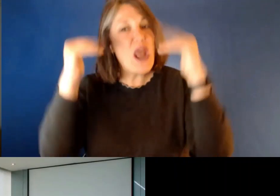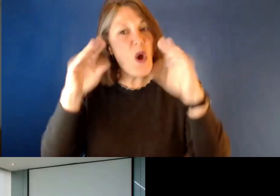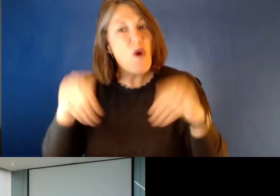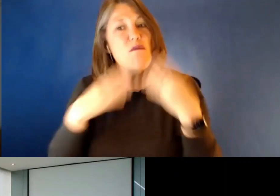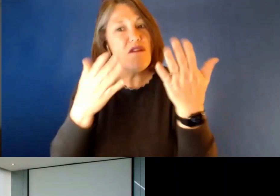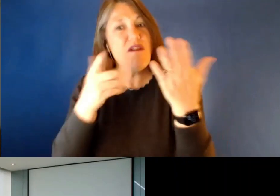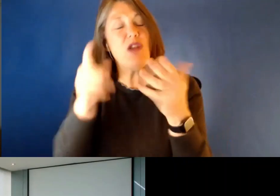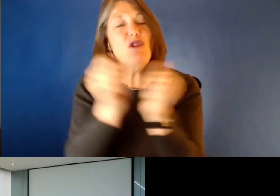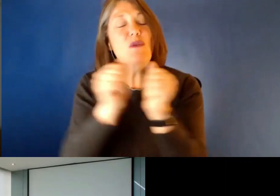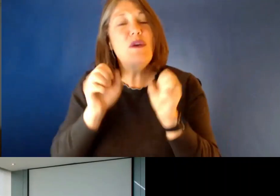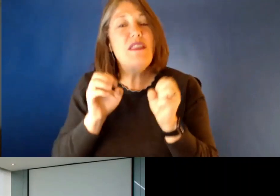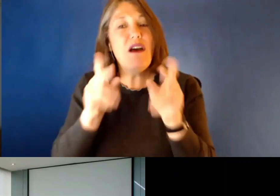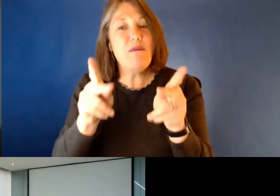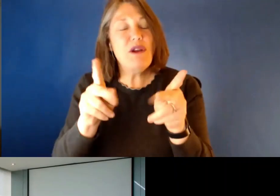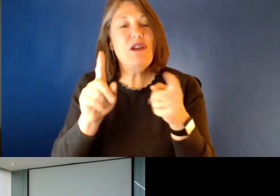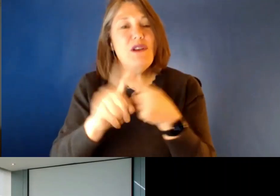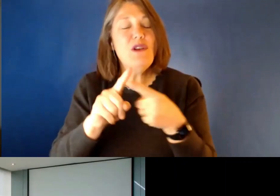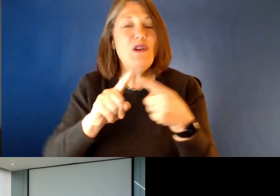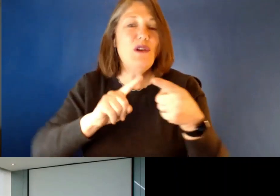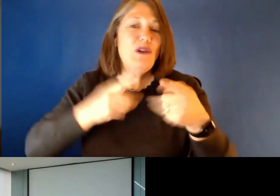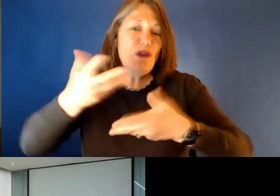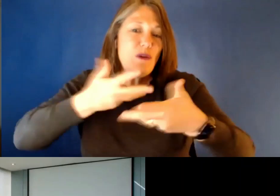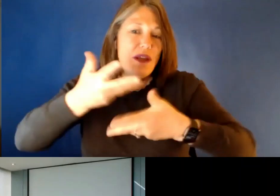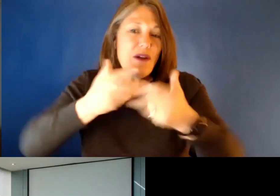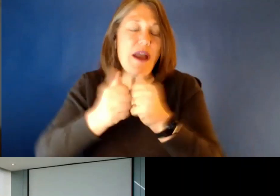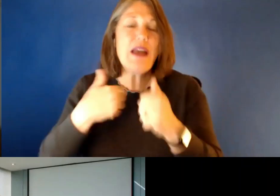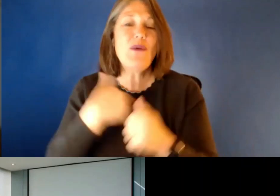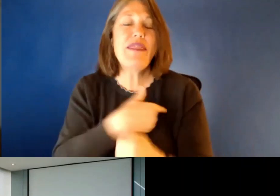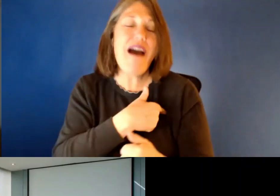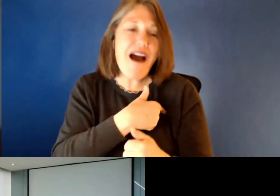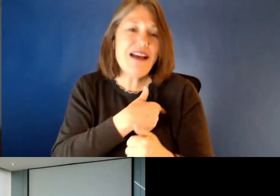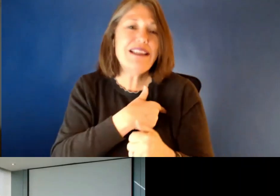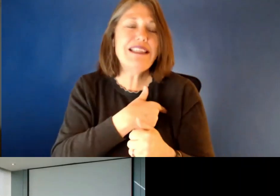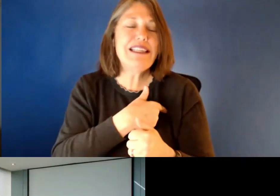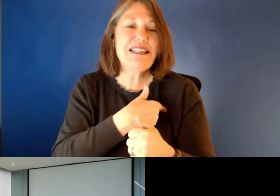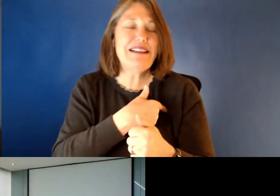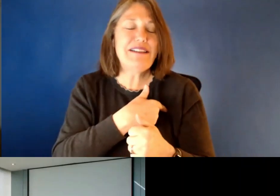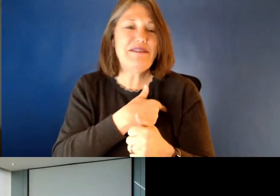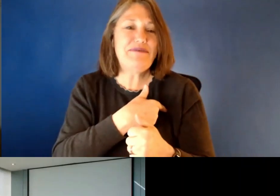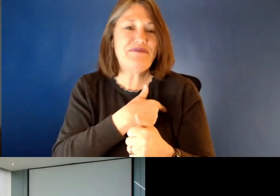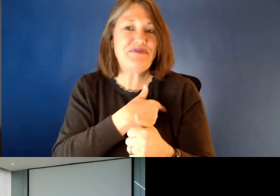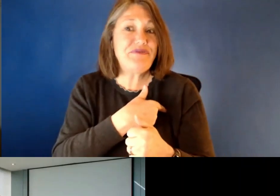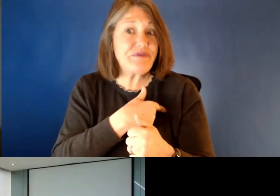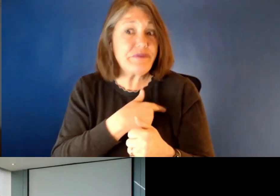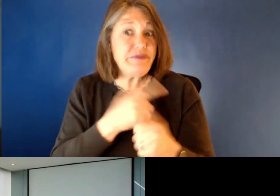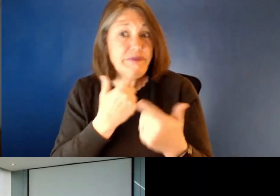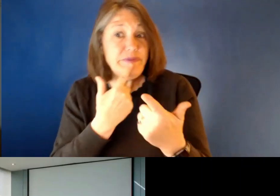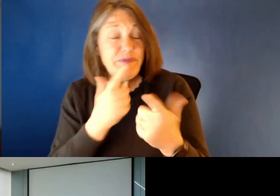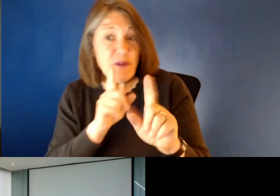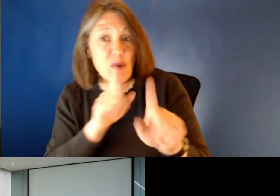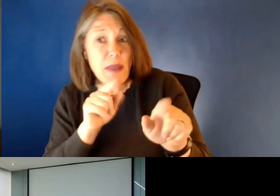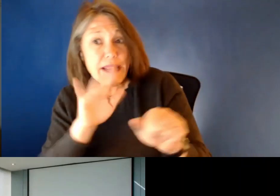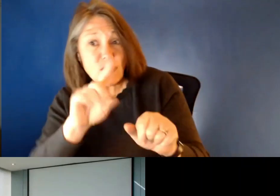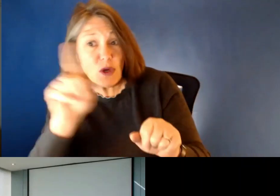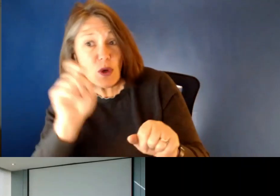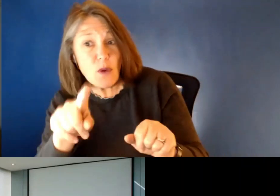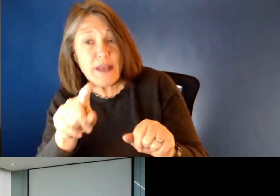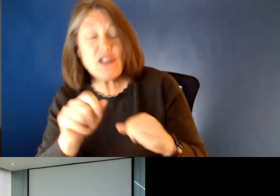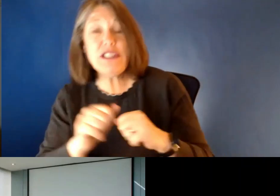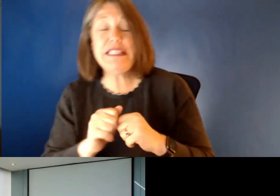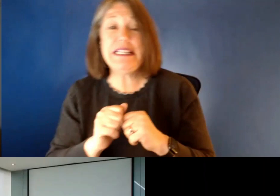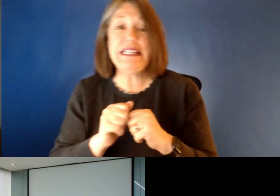06:06:19 to interact with us, to get the questions answered that you would be able to raise in